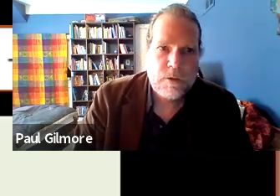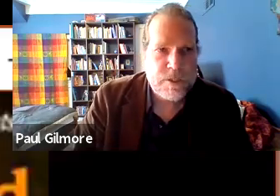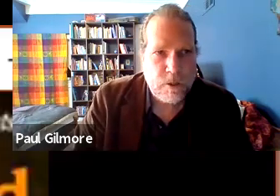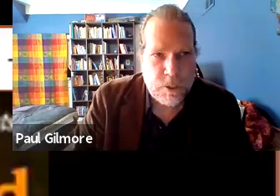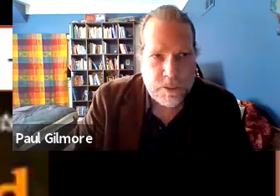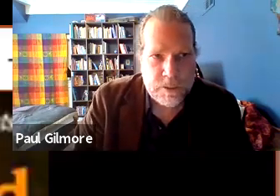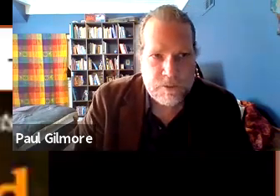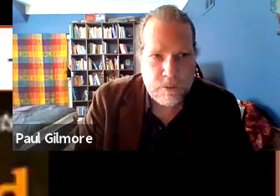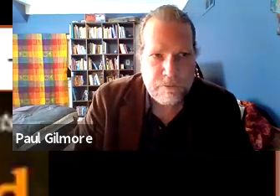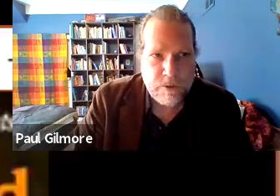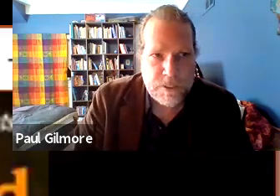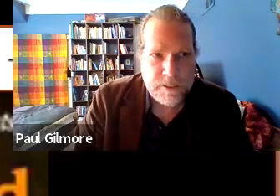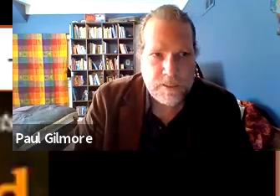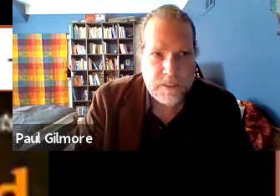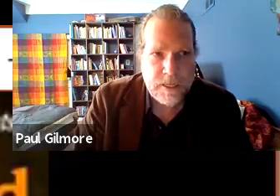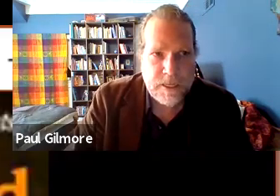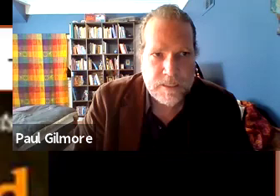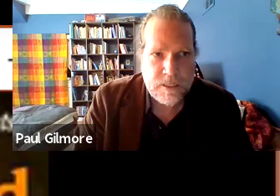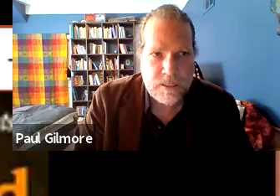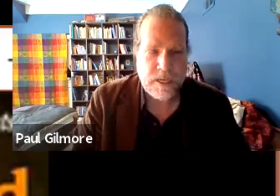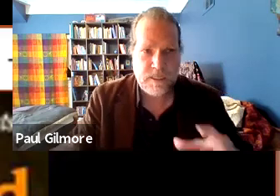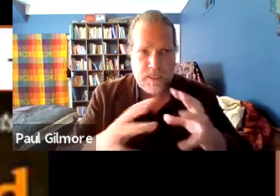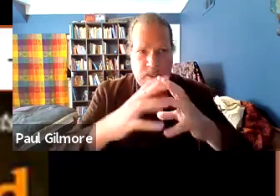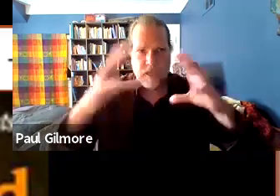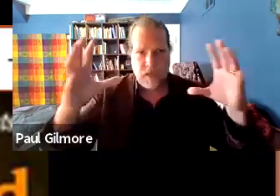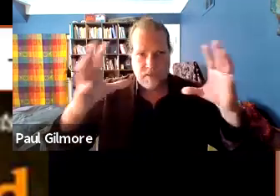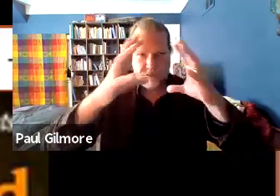So there's an alternative to the frozen identity and it gets to this idea of the